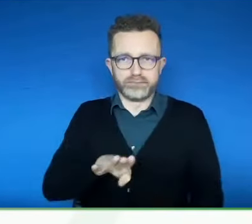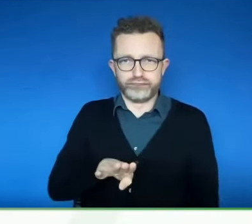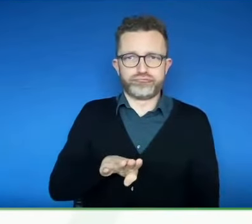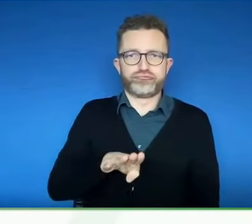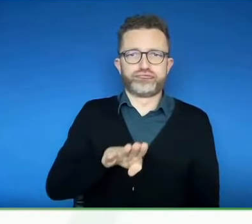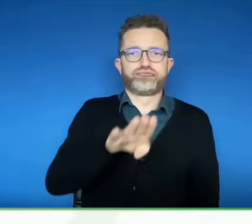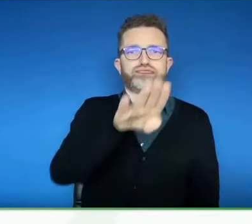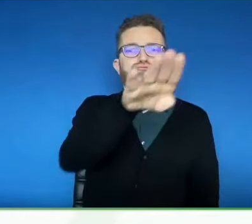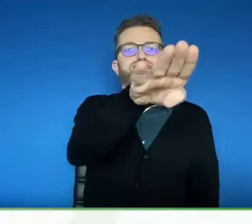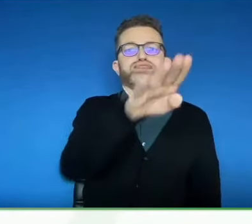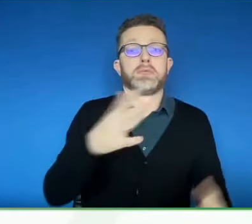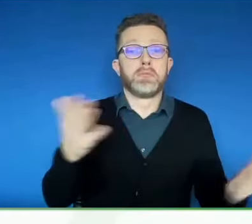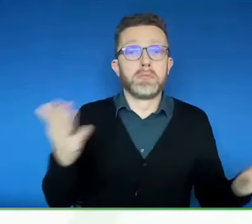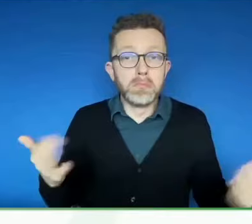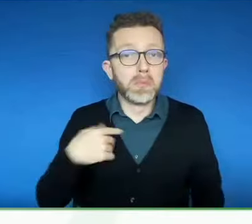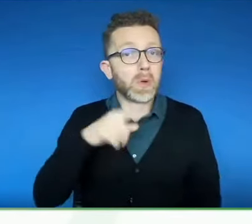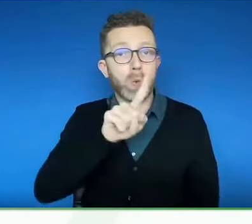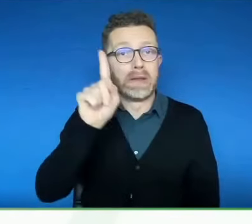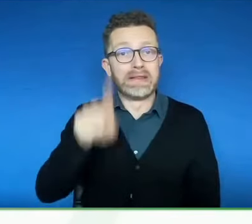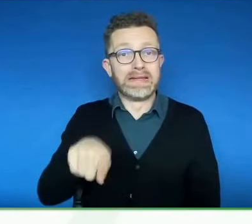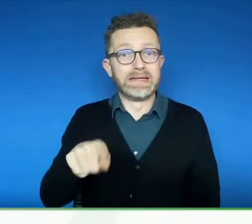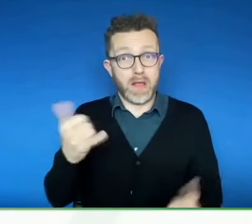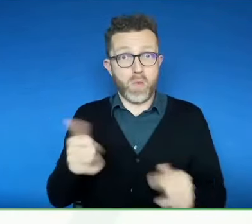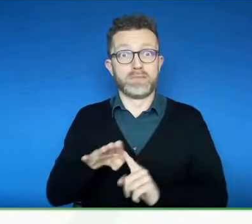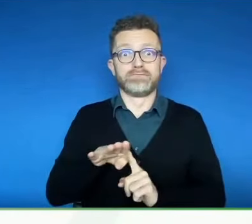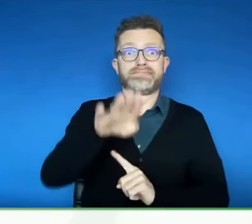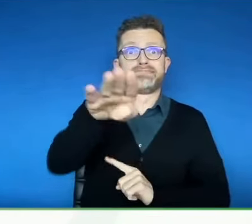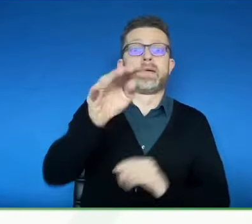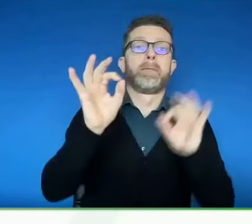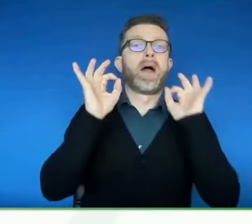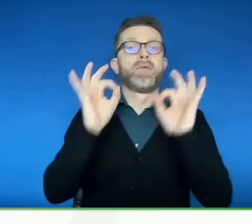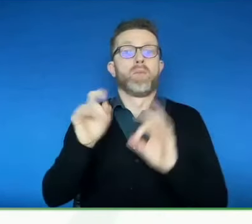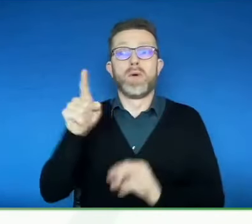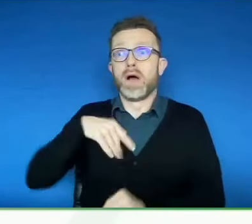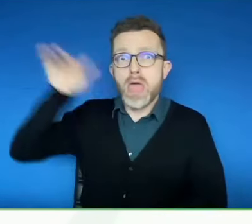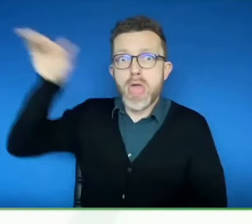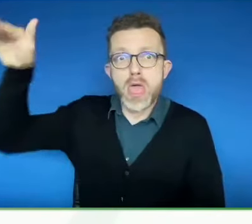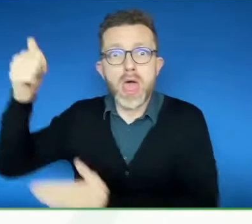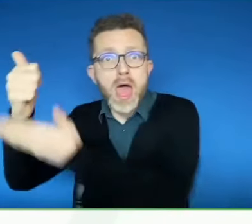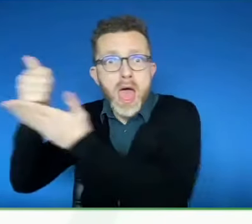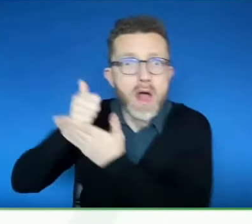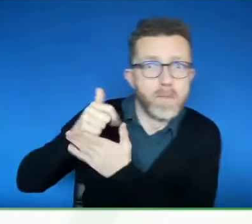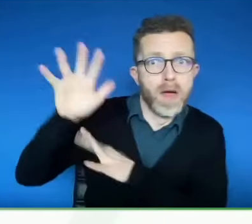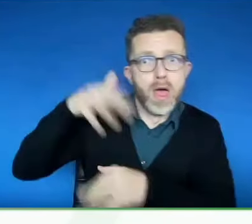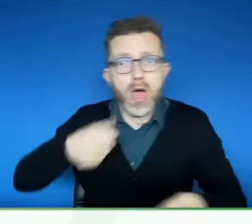The community's advocacy friendly facilities for people with